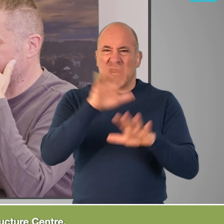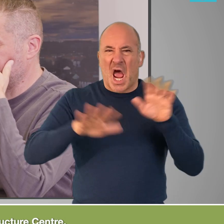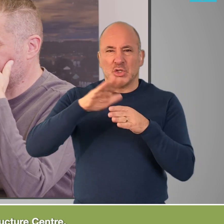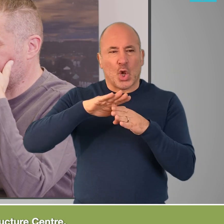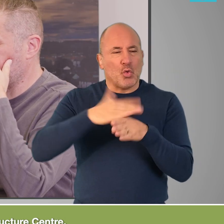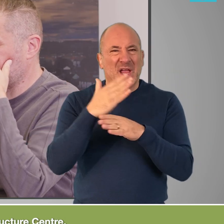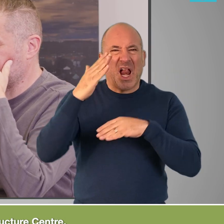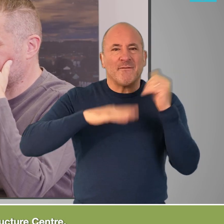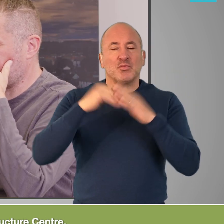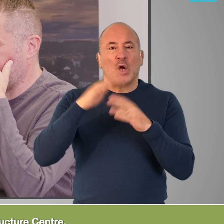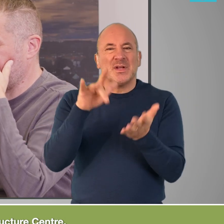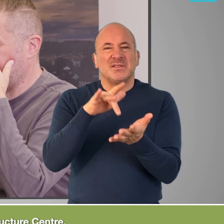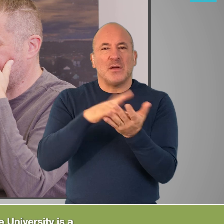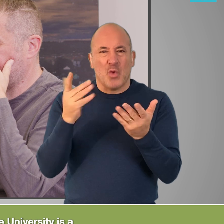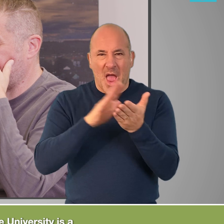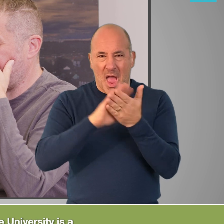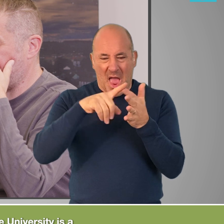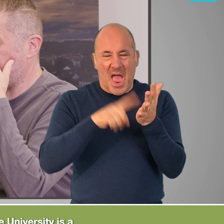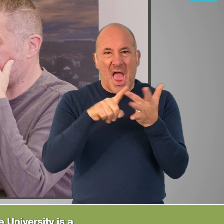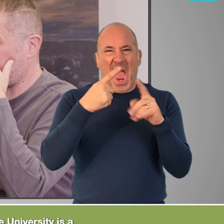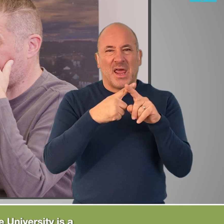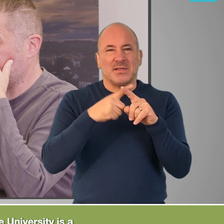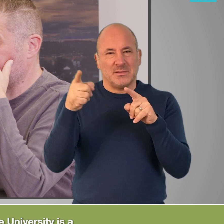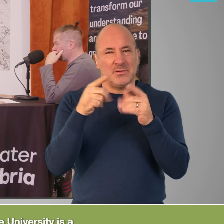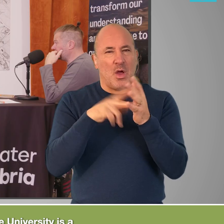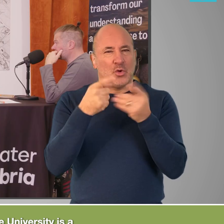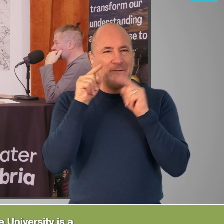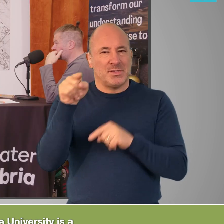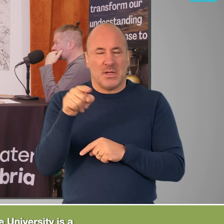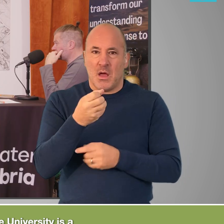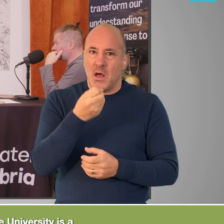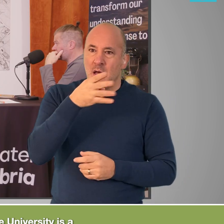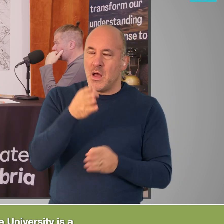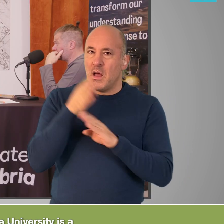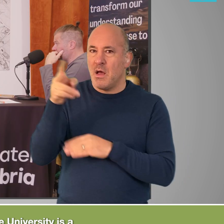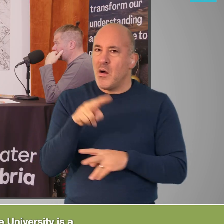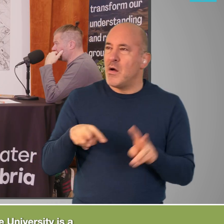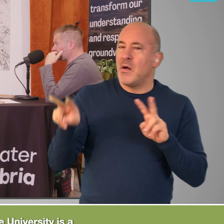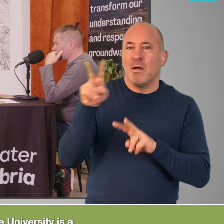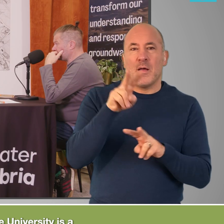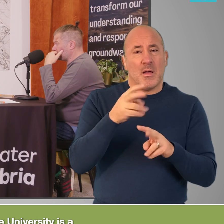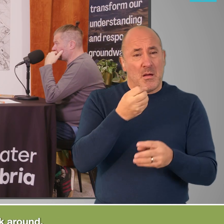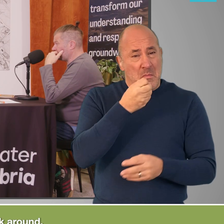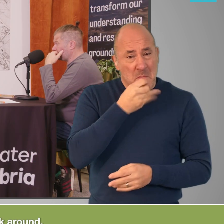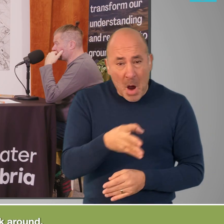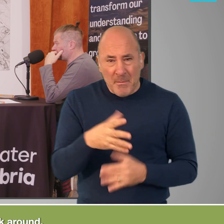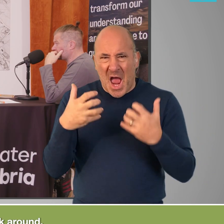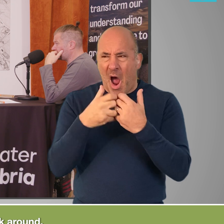National Green Infrastructure Centre, at The Helix at Newcastle University is a great place to walk around.